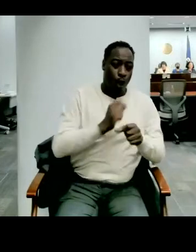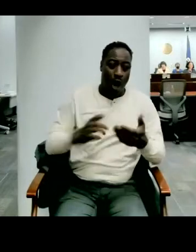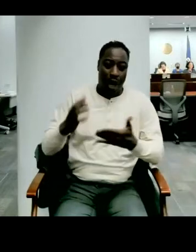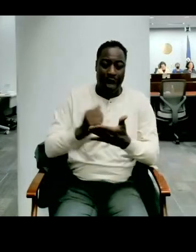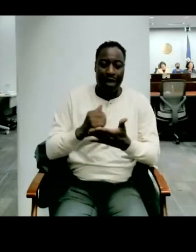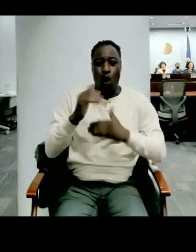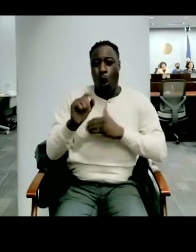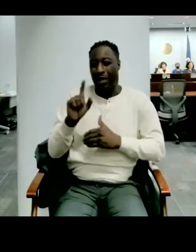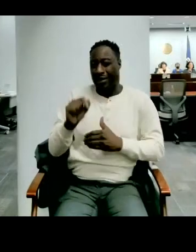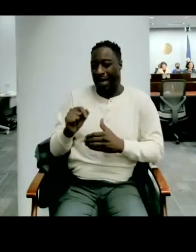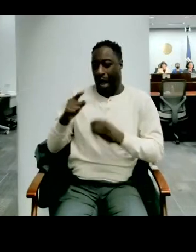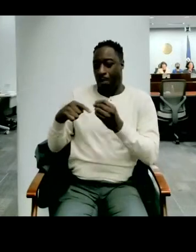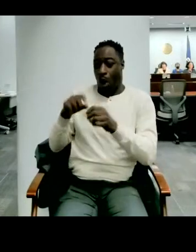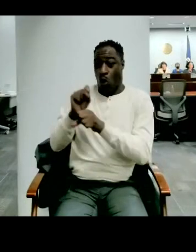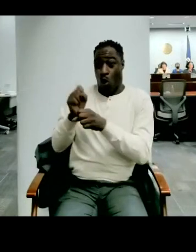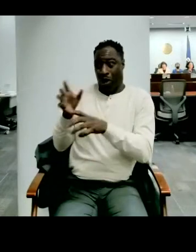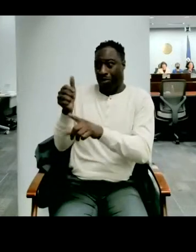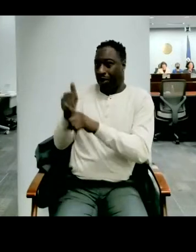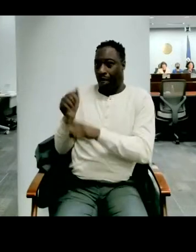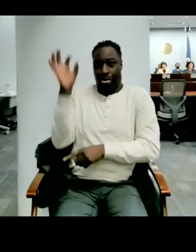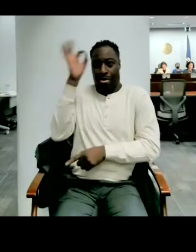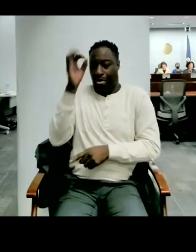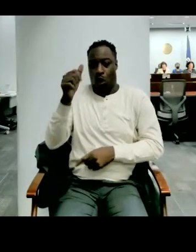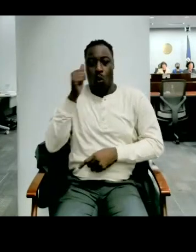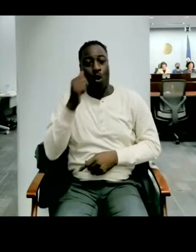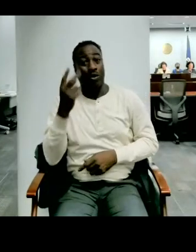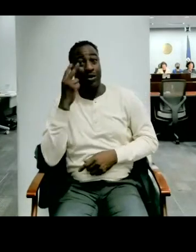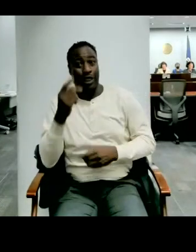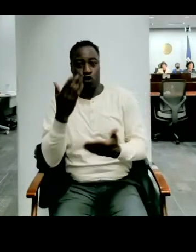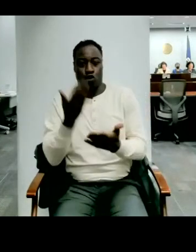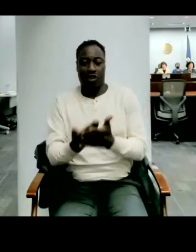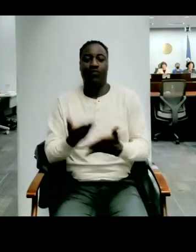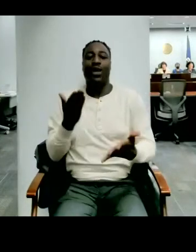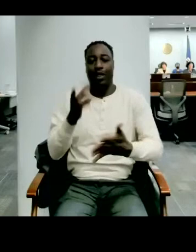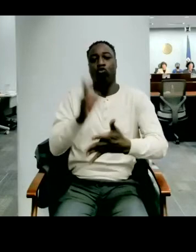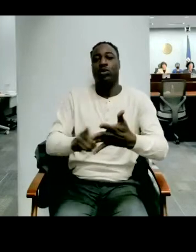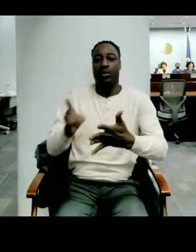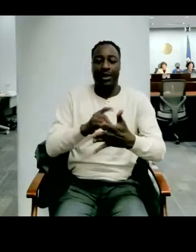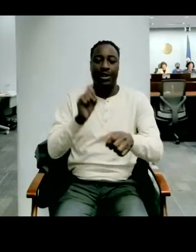them that the workers themselves will never see to justify discriminatory employment decisions.